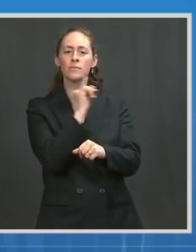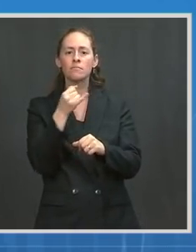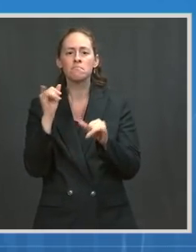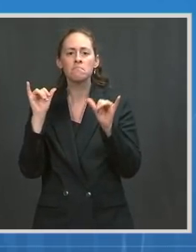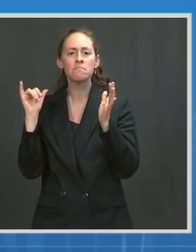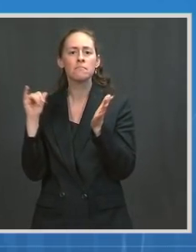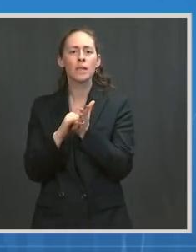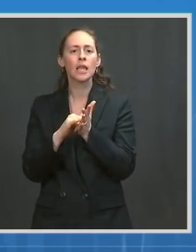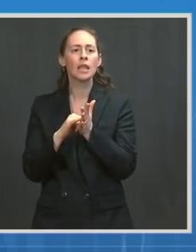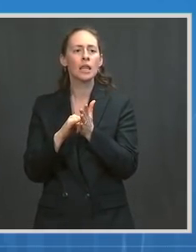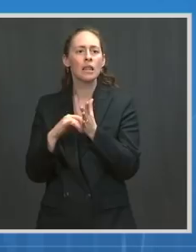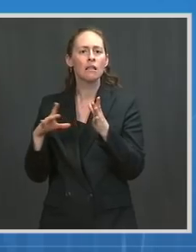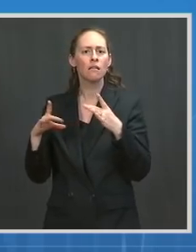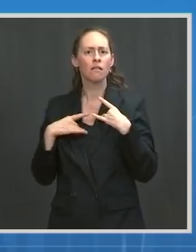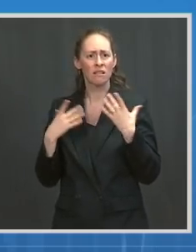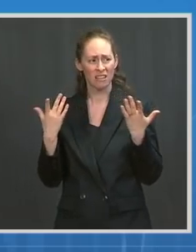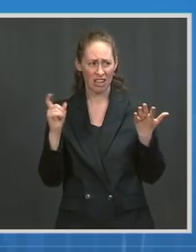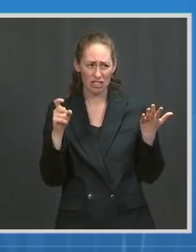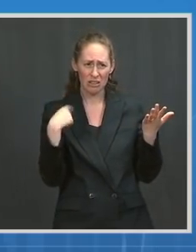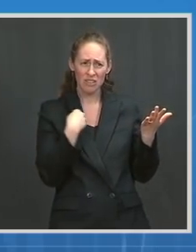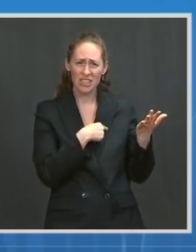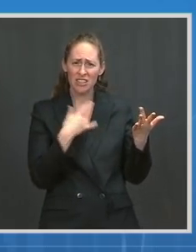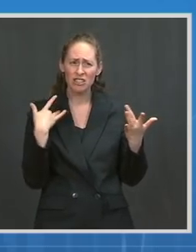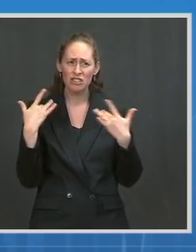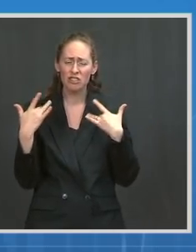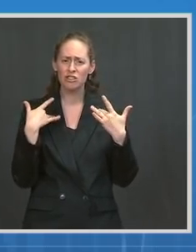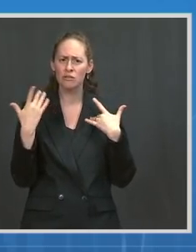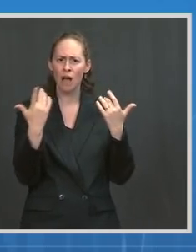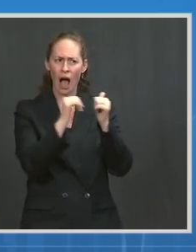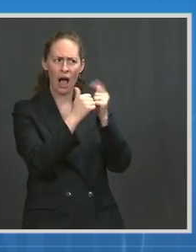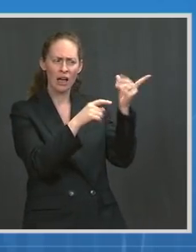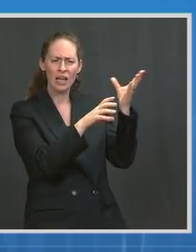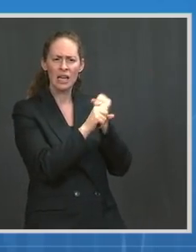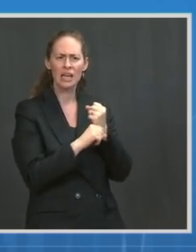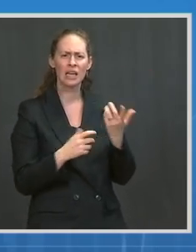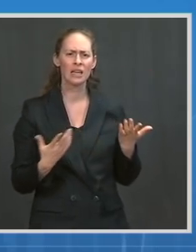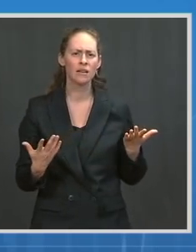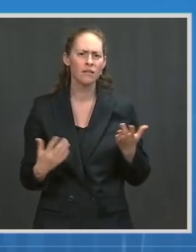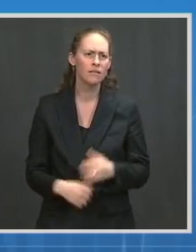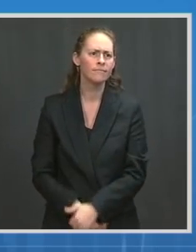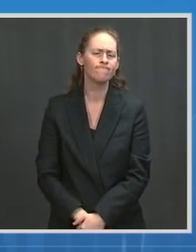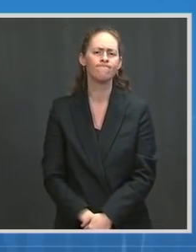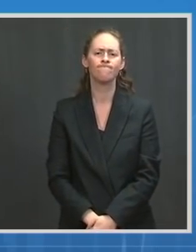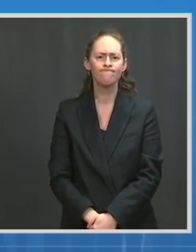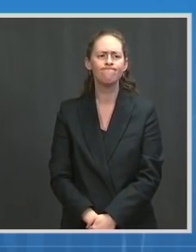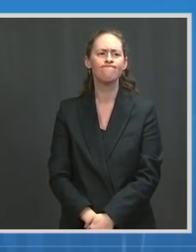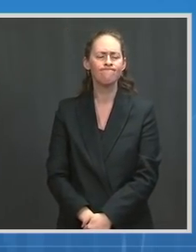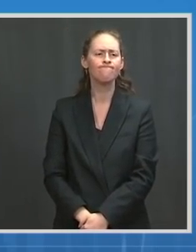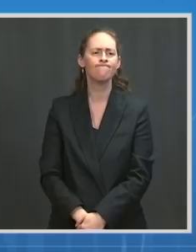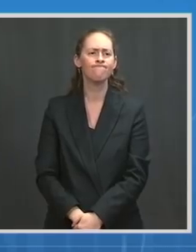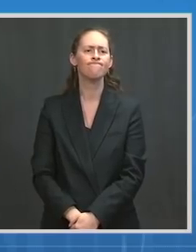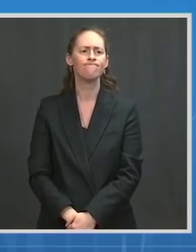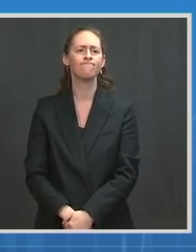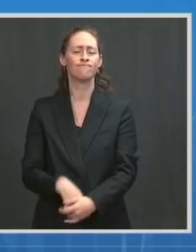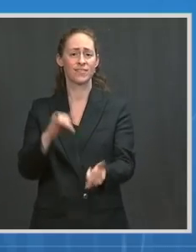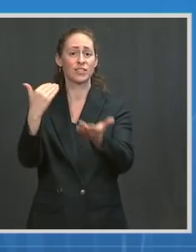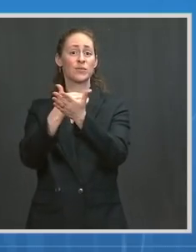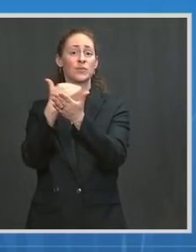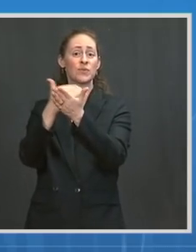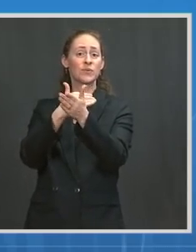What do we take away from that? Thank you. Dr. Walensky: Thank you, Kristen. With regard to the variants, we are now sequencing about 30-